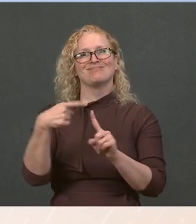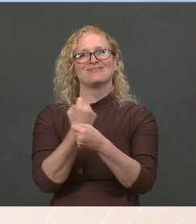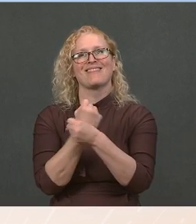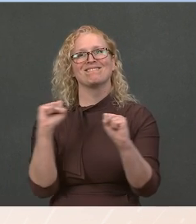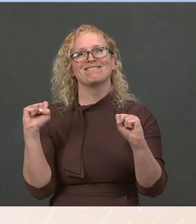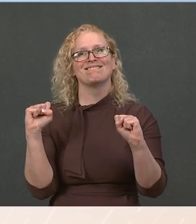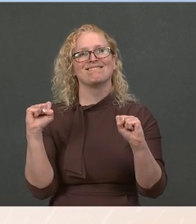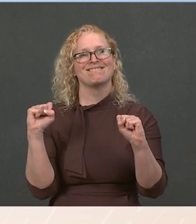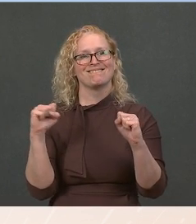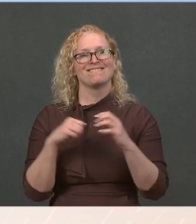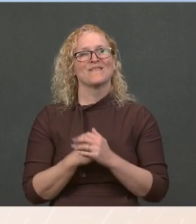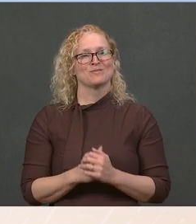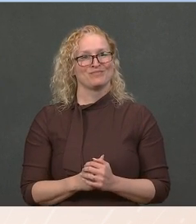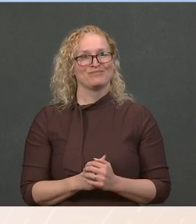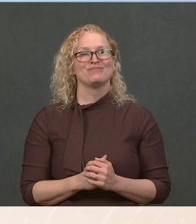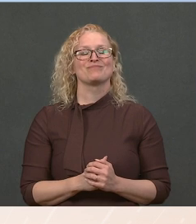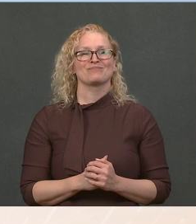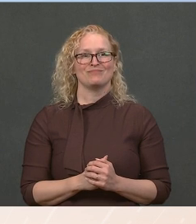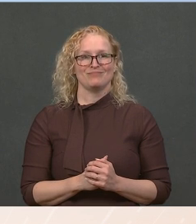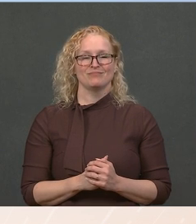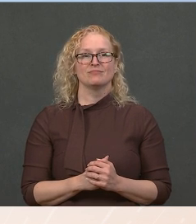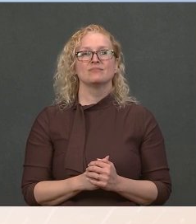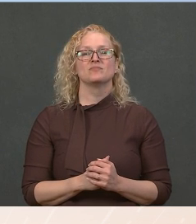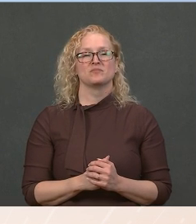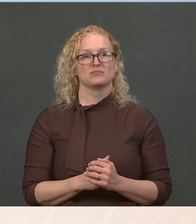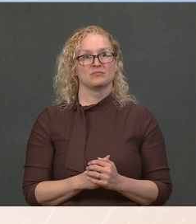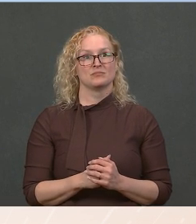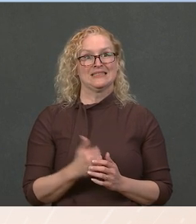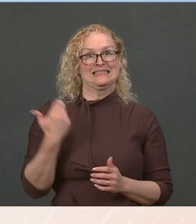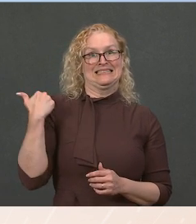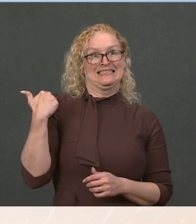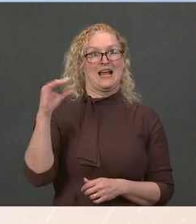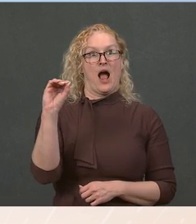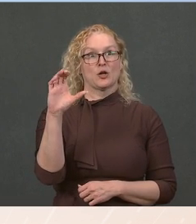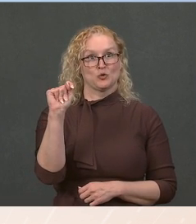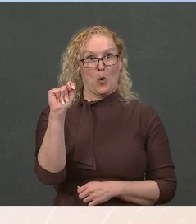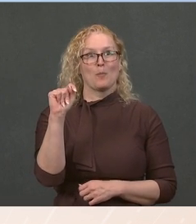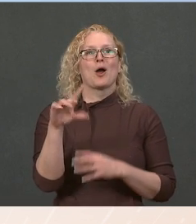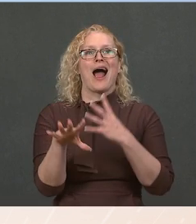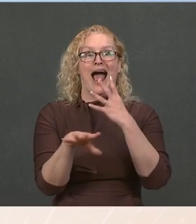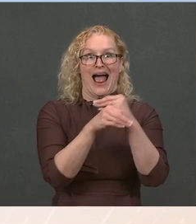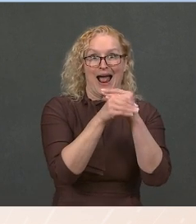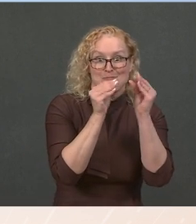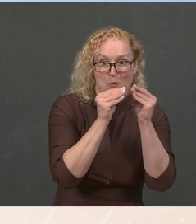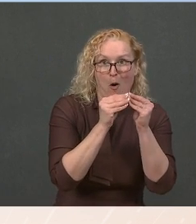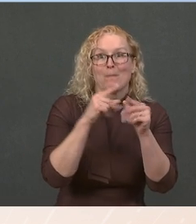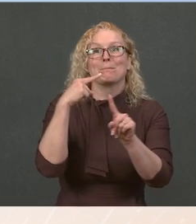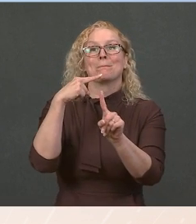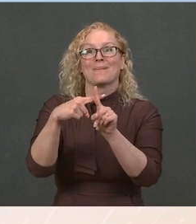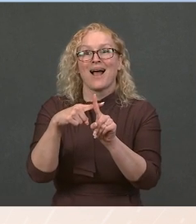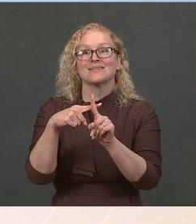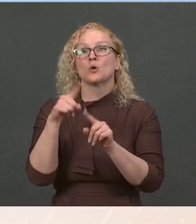and the unemployment rate fell to 4.6 percent -- the lowest level since the beginning of the pandemic,